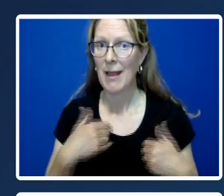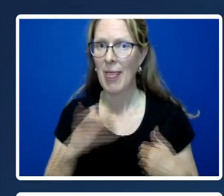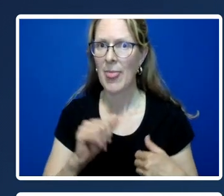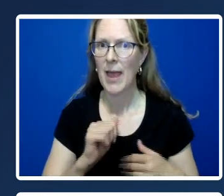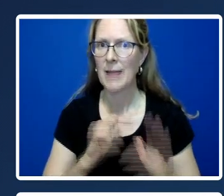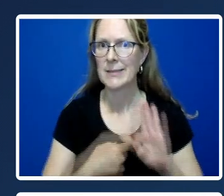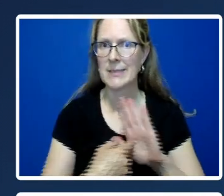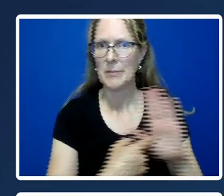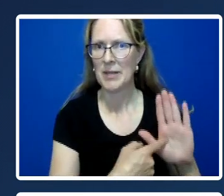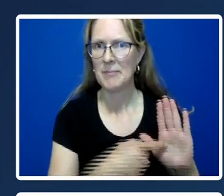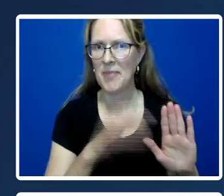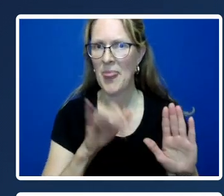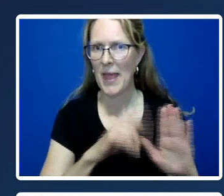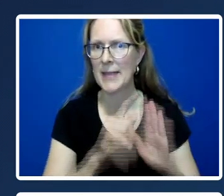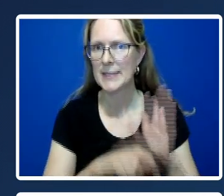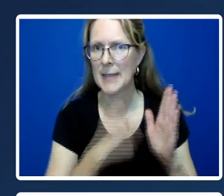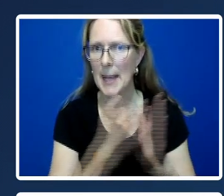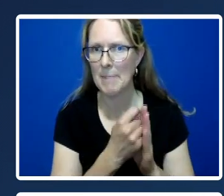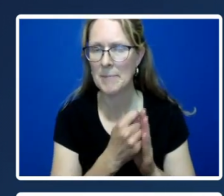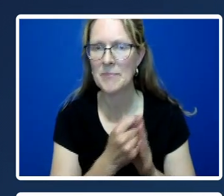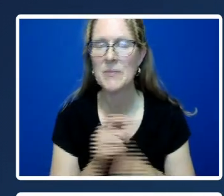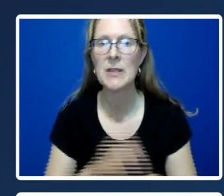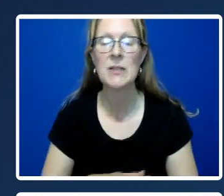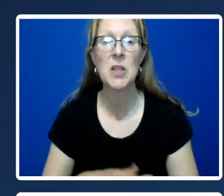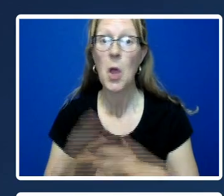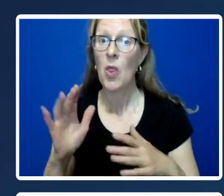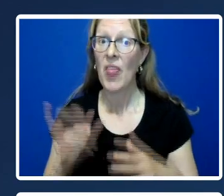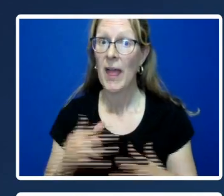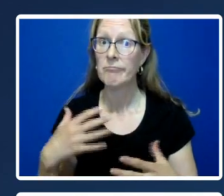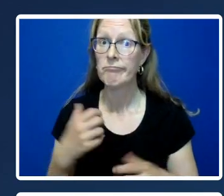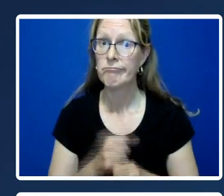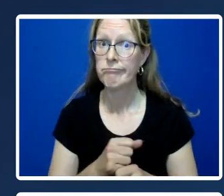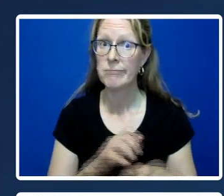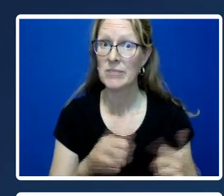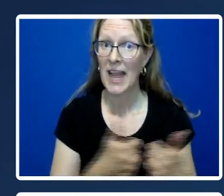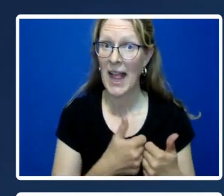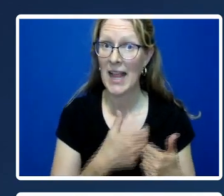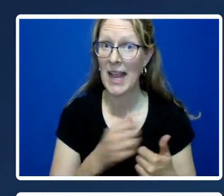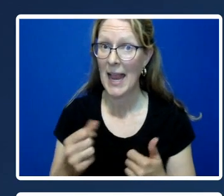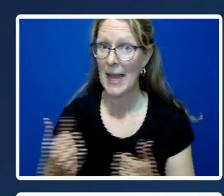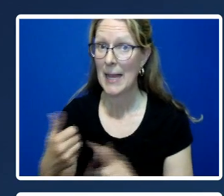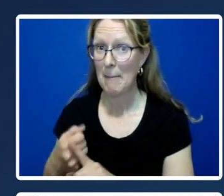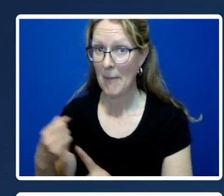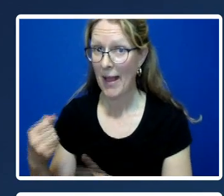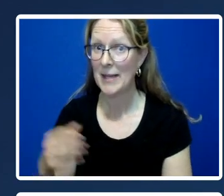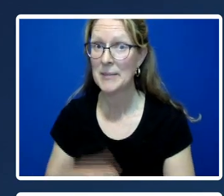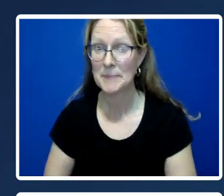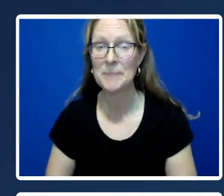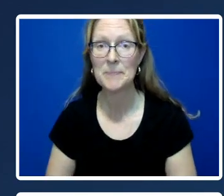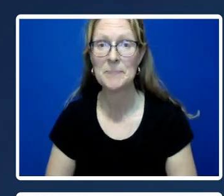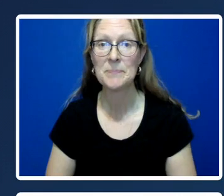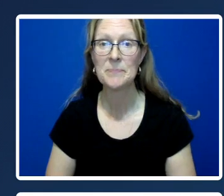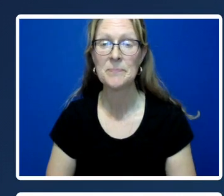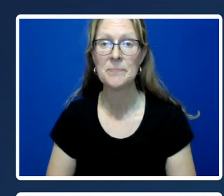so -- yeah. The challenges and impacts, I'll pass on to Maureen. Thank you. Next slide.